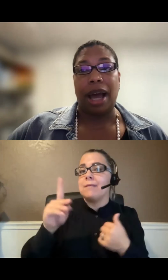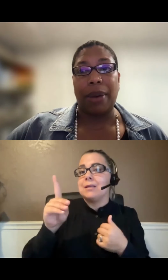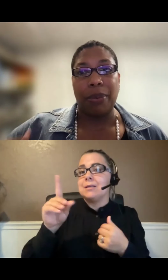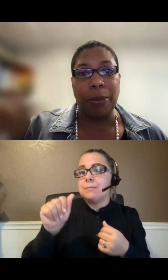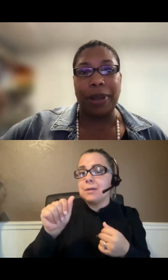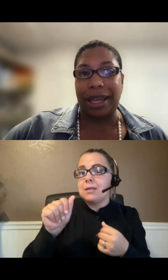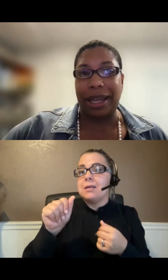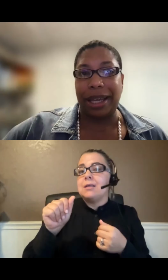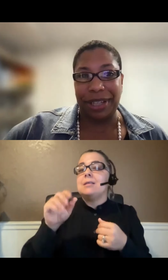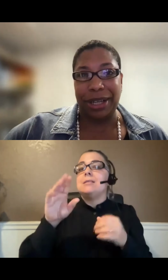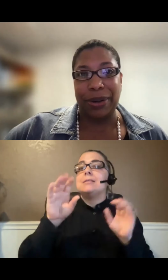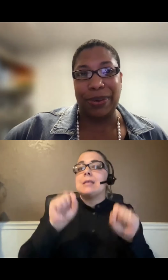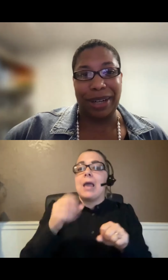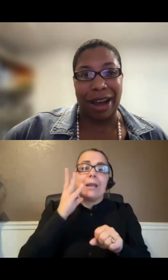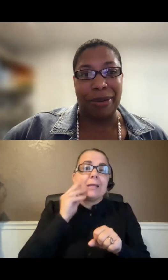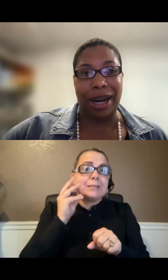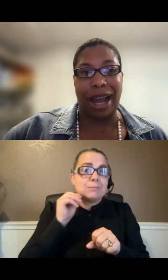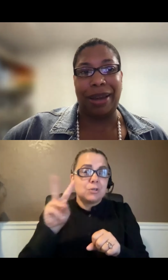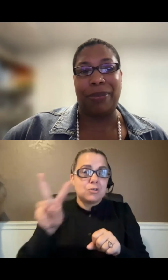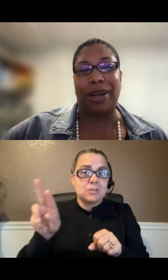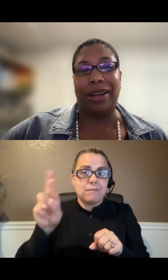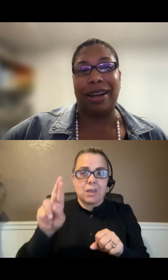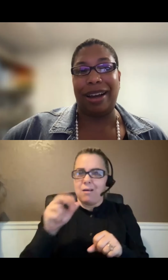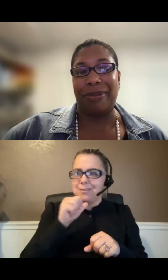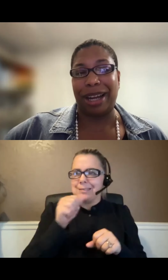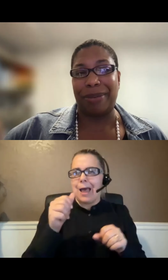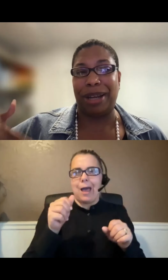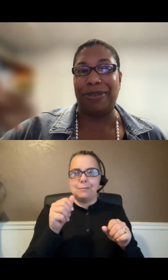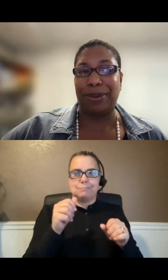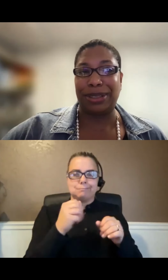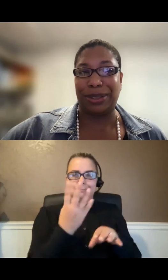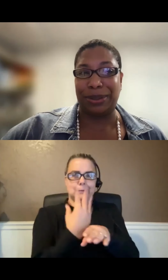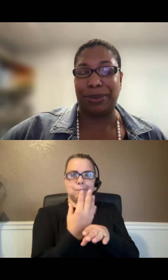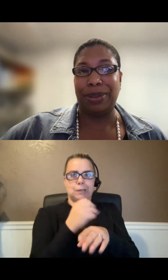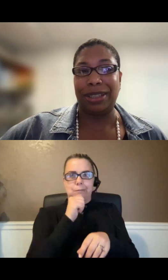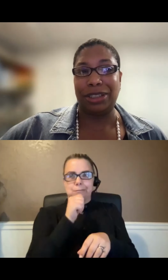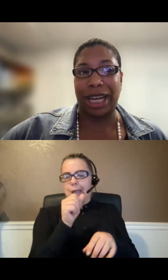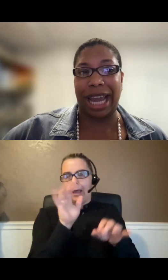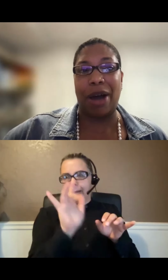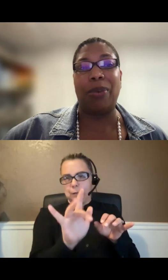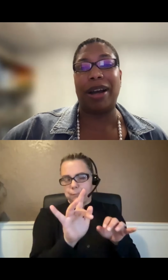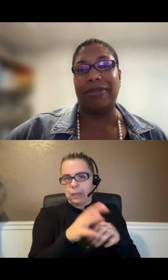I will play this video now, but I would recommend folks to check out WalkinVR.